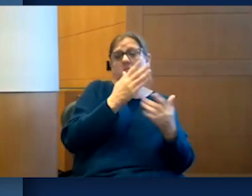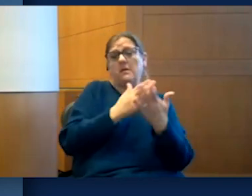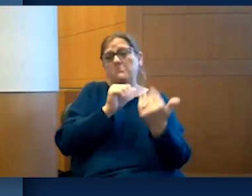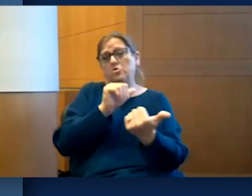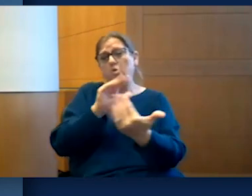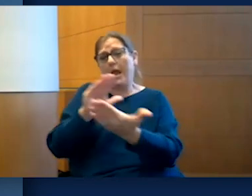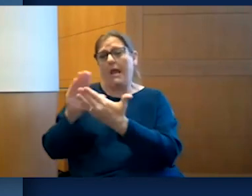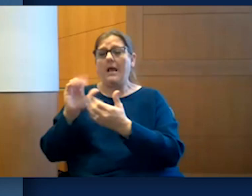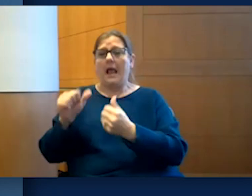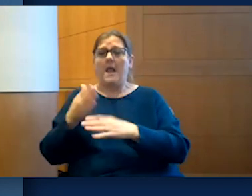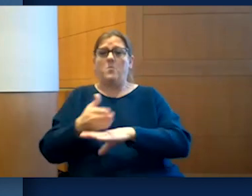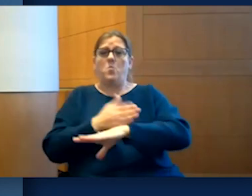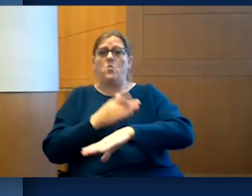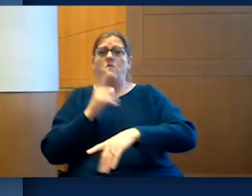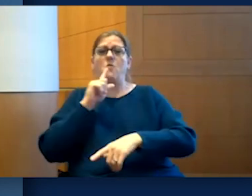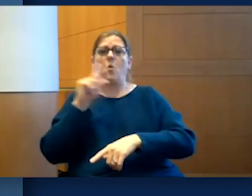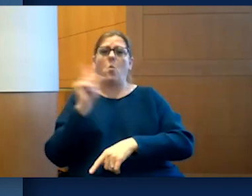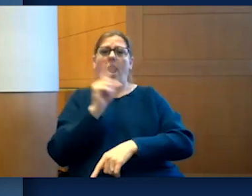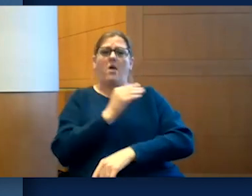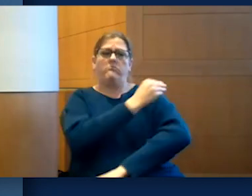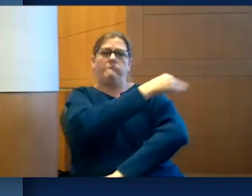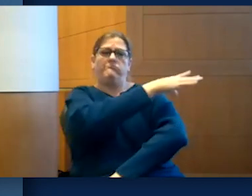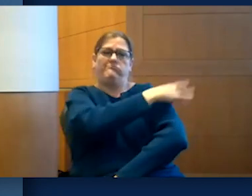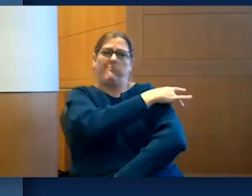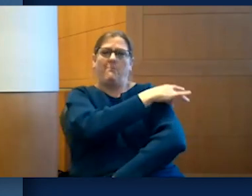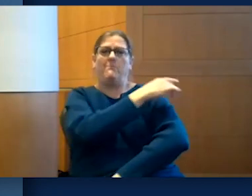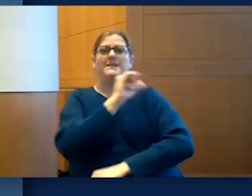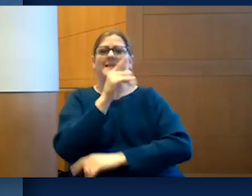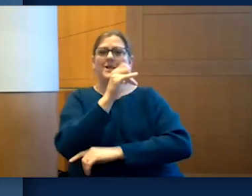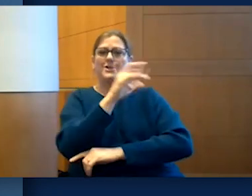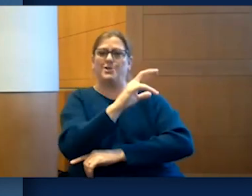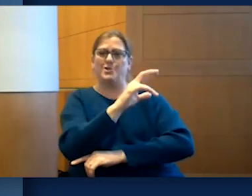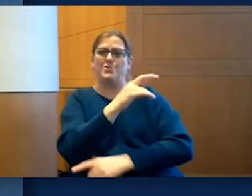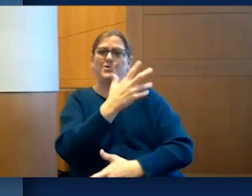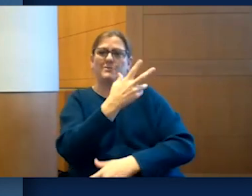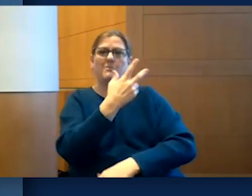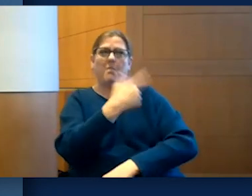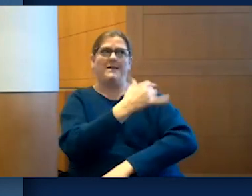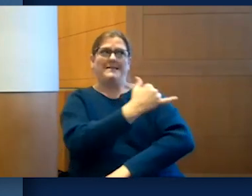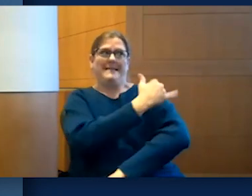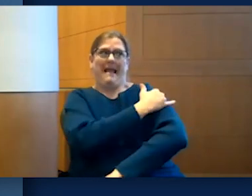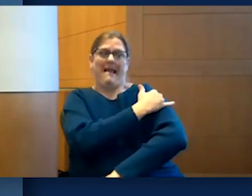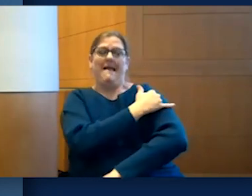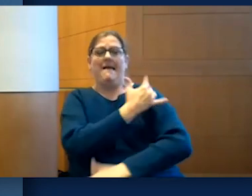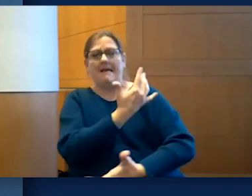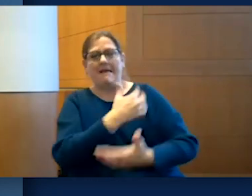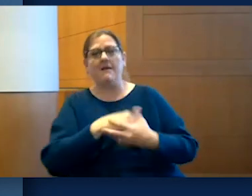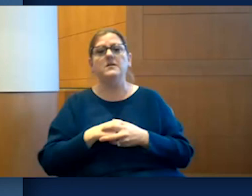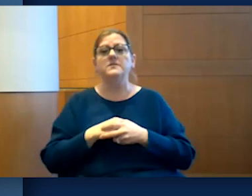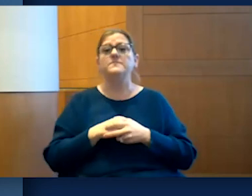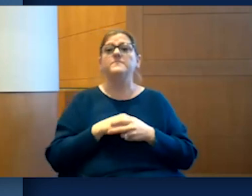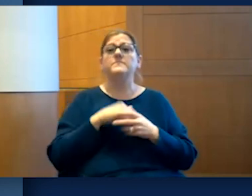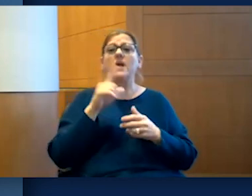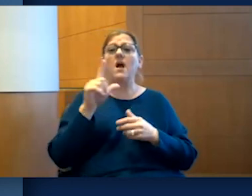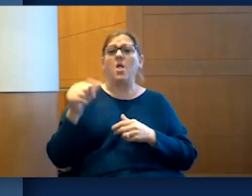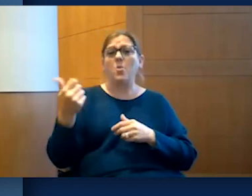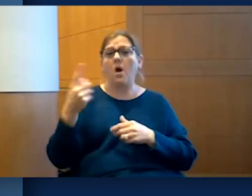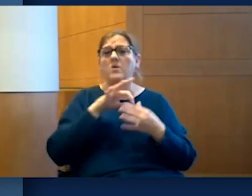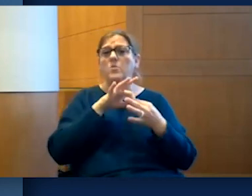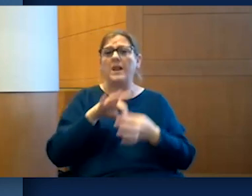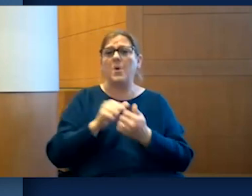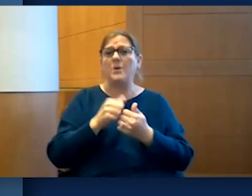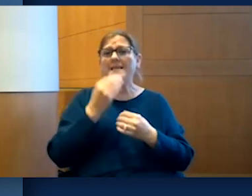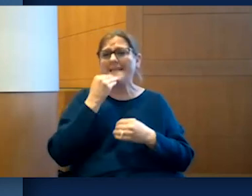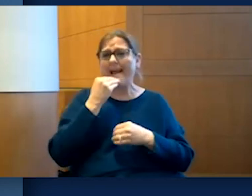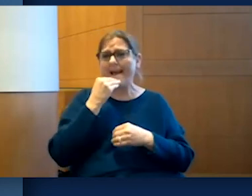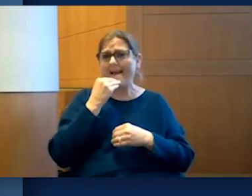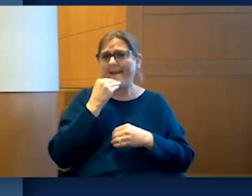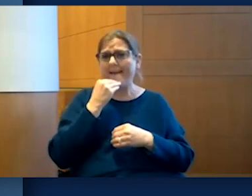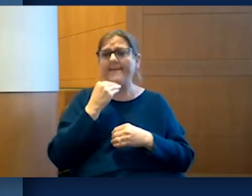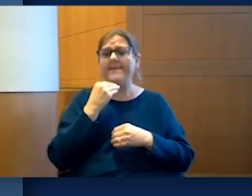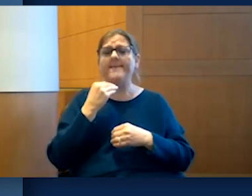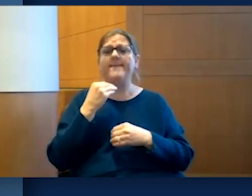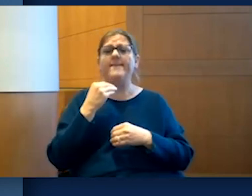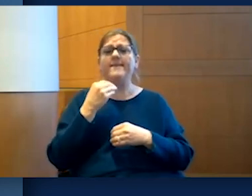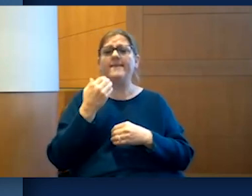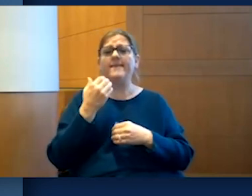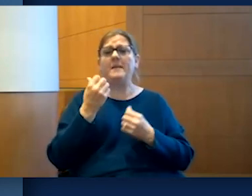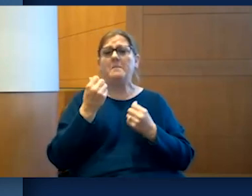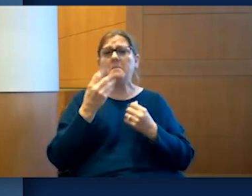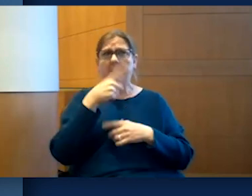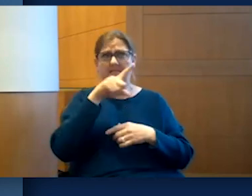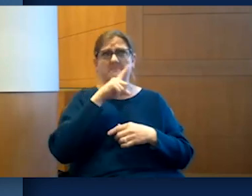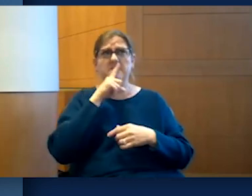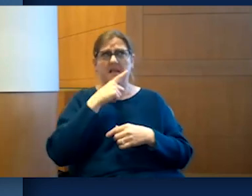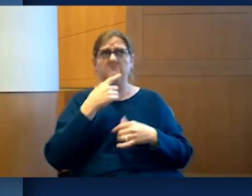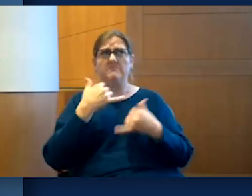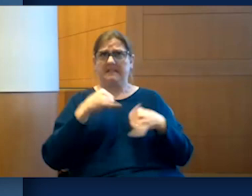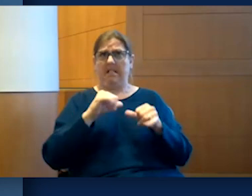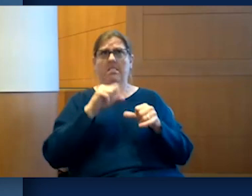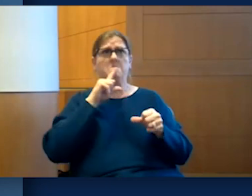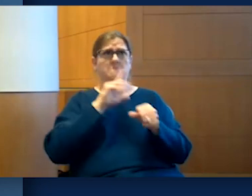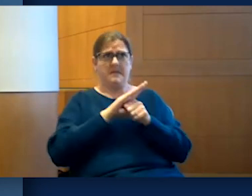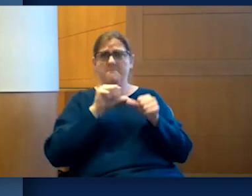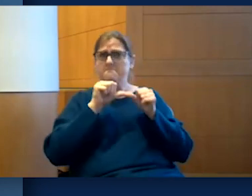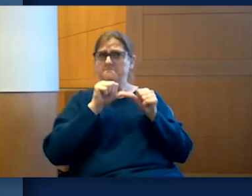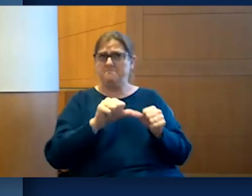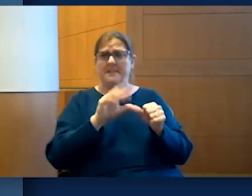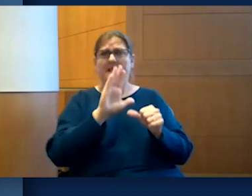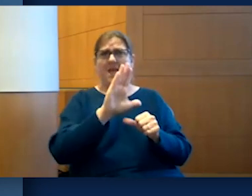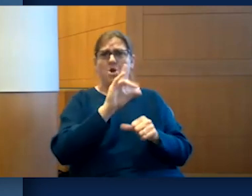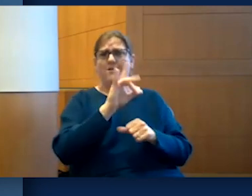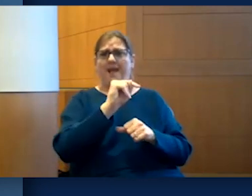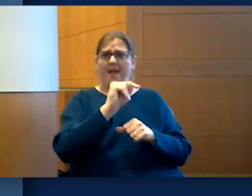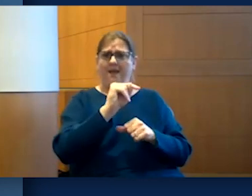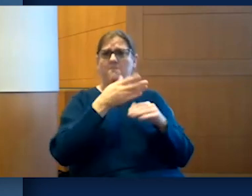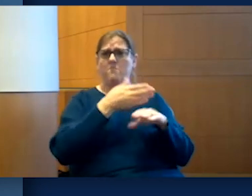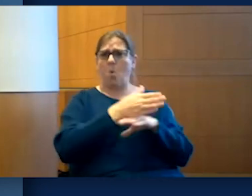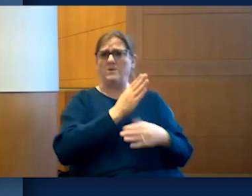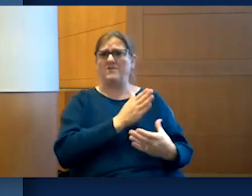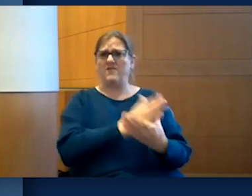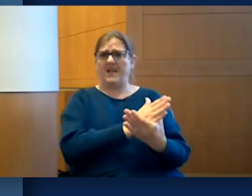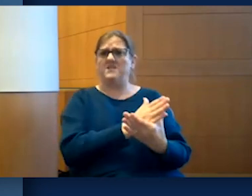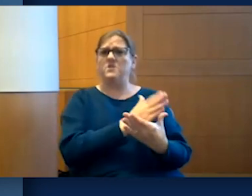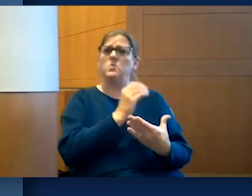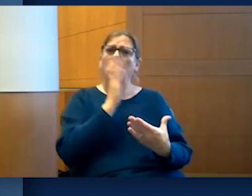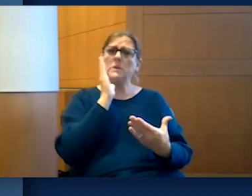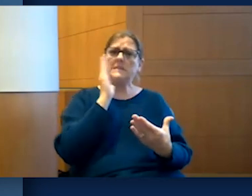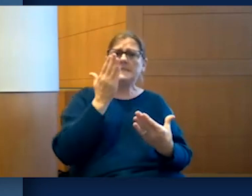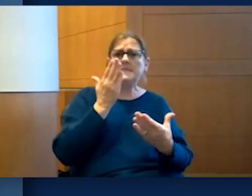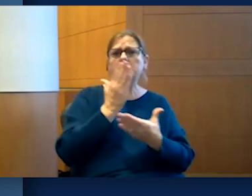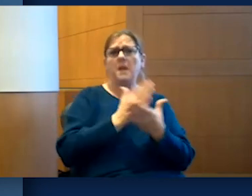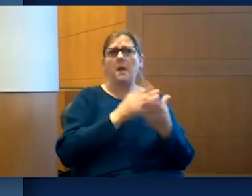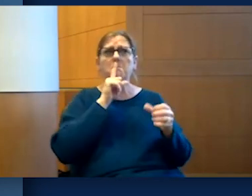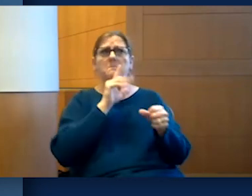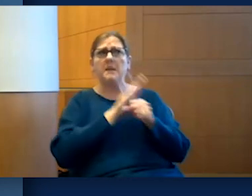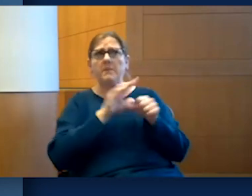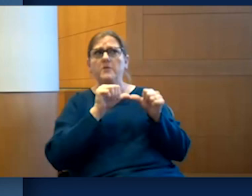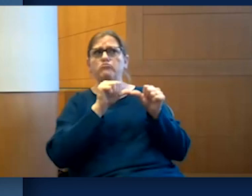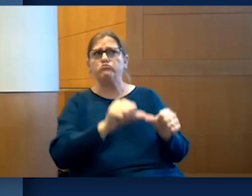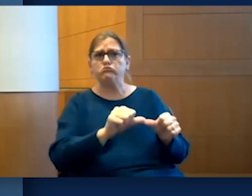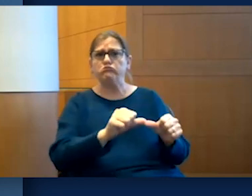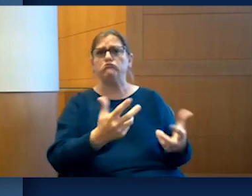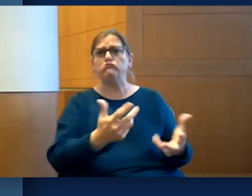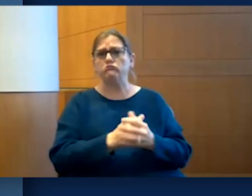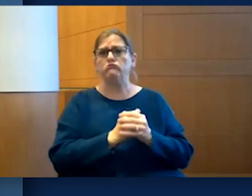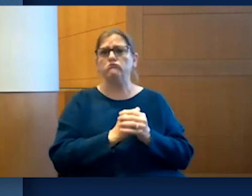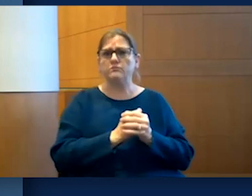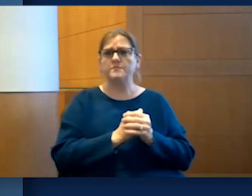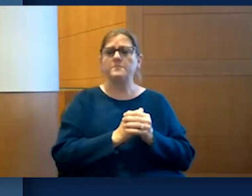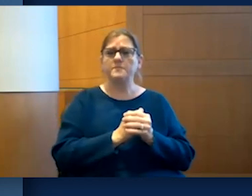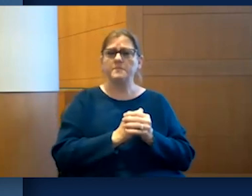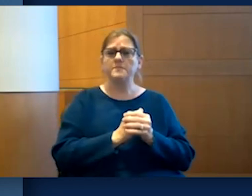And then the other one, in terms of the diet, many of them actually said that they are committed to maintaining the diet post-intervention. So, there seems to be some commitment to following that diet after the study.